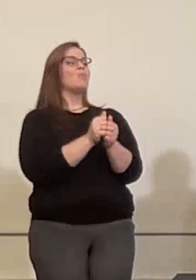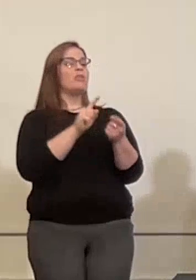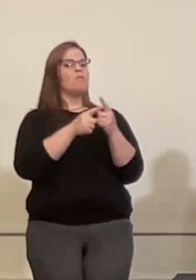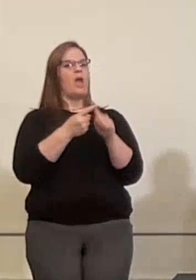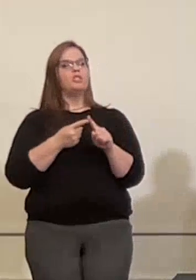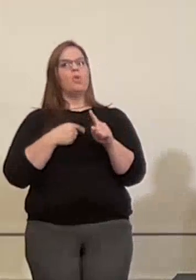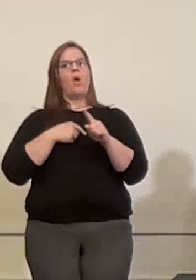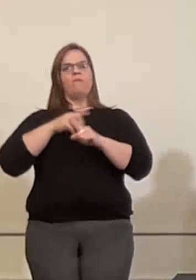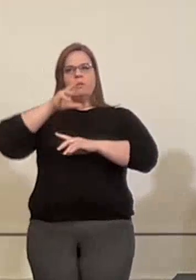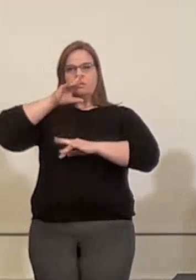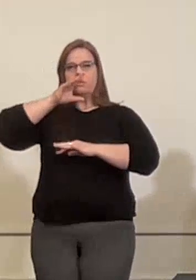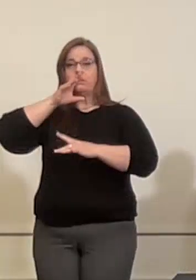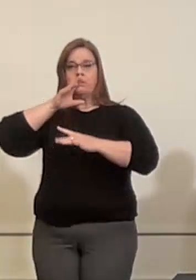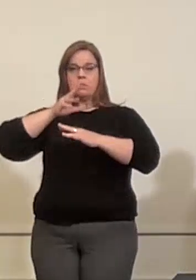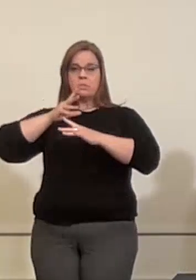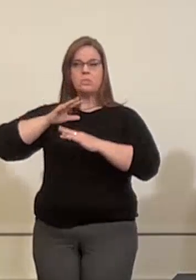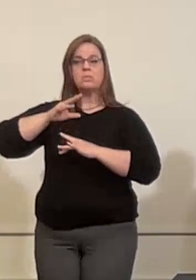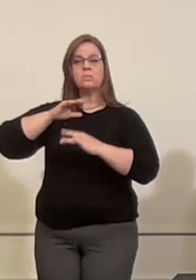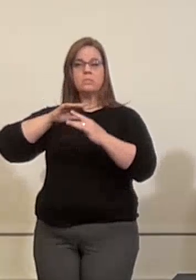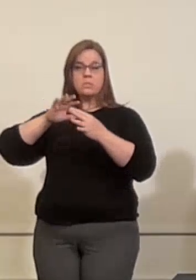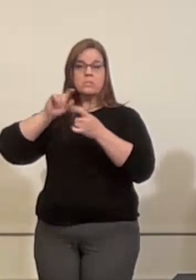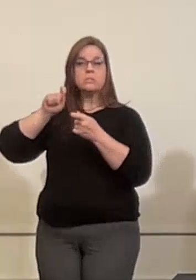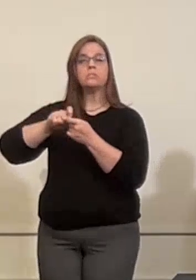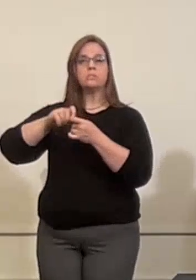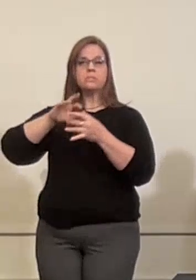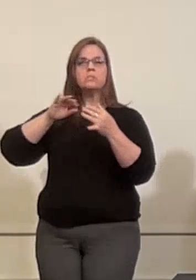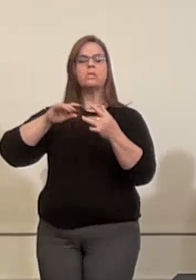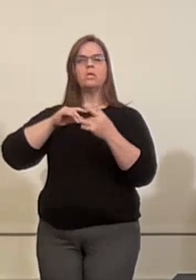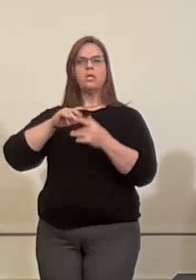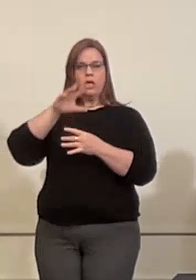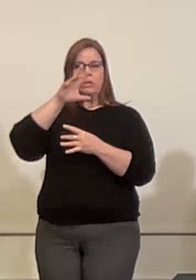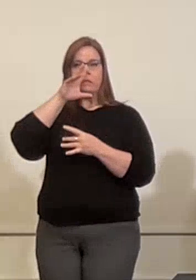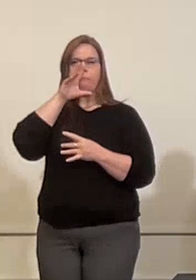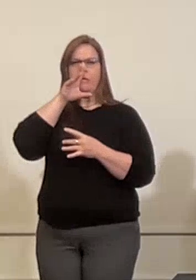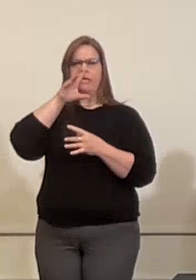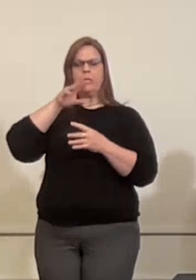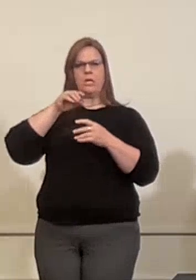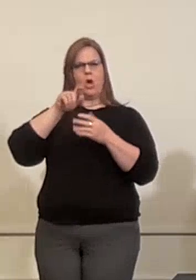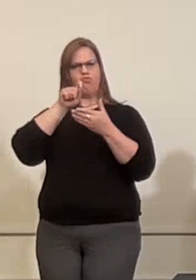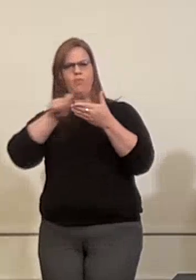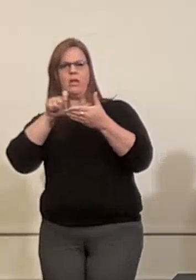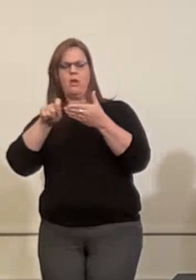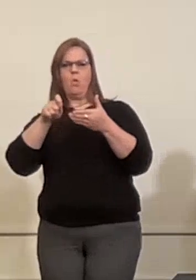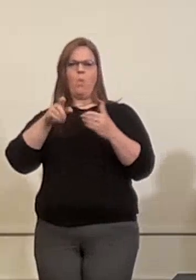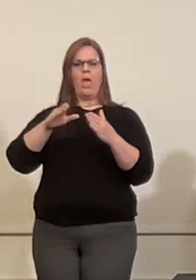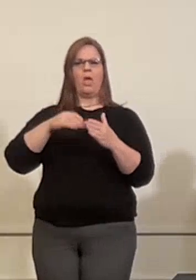You're really making sure you're speaking in written format for the capture properly.